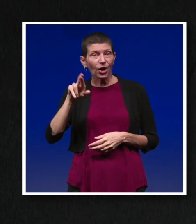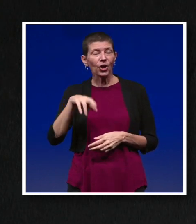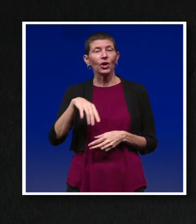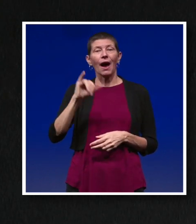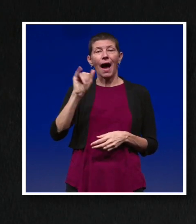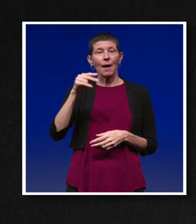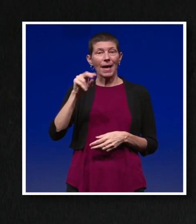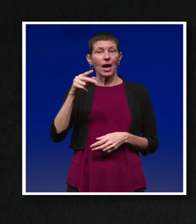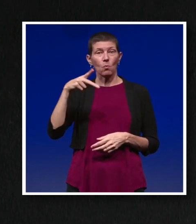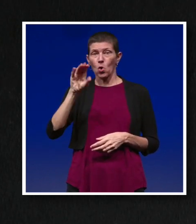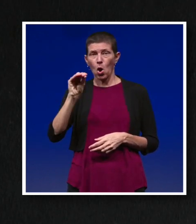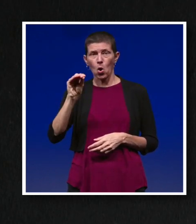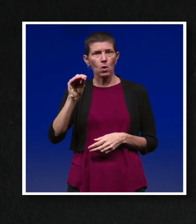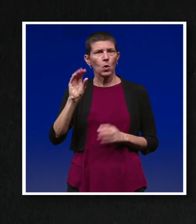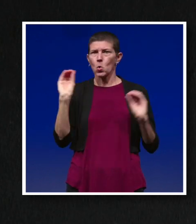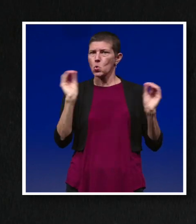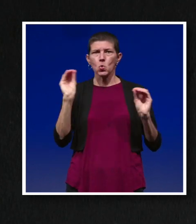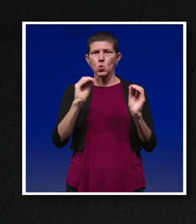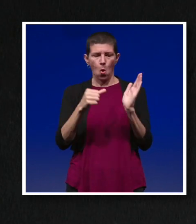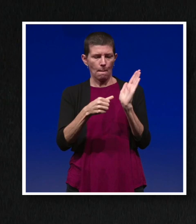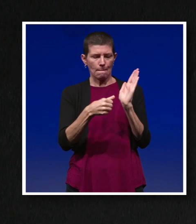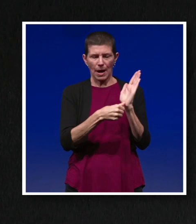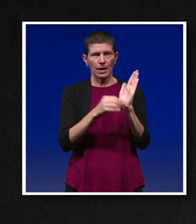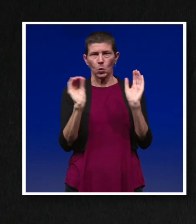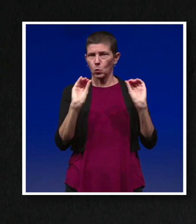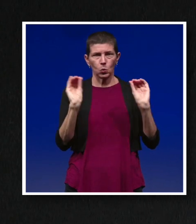or iPad Pros do not have a home button.